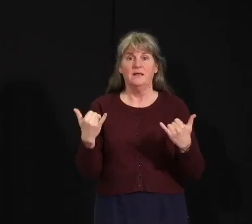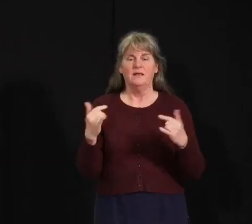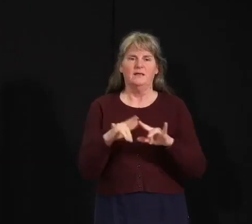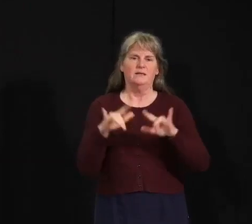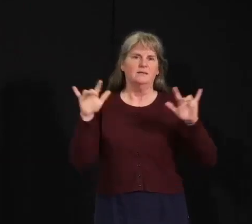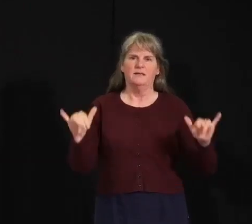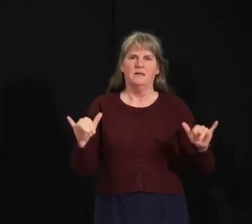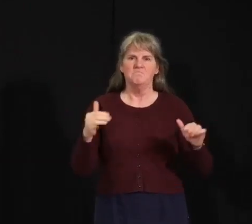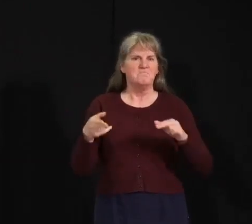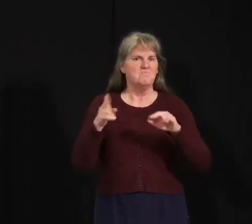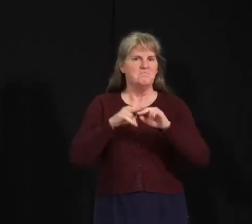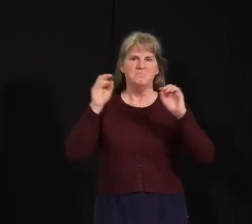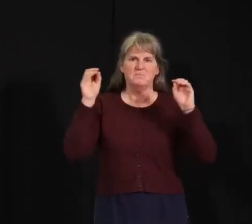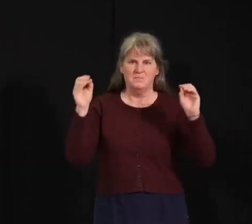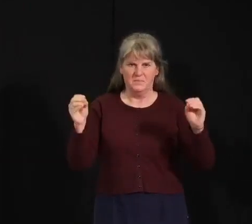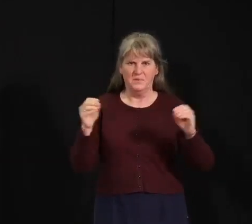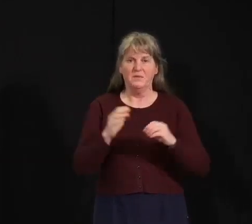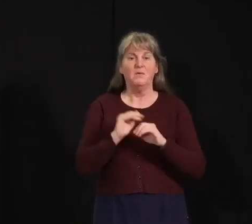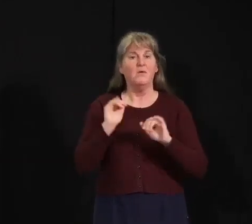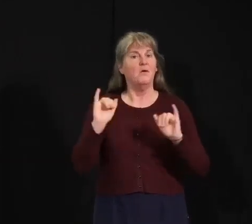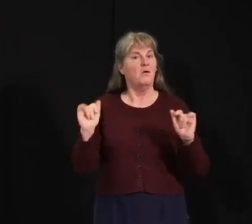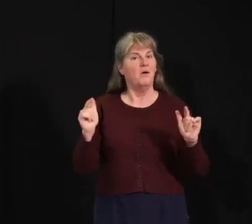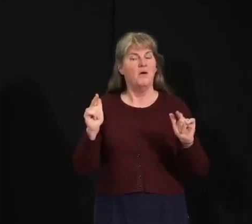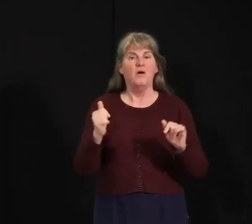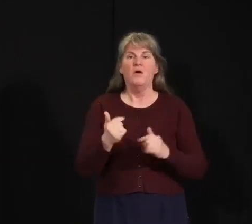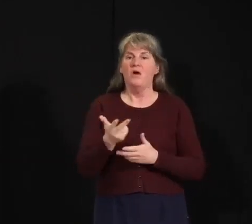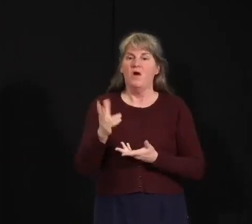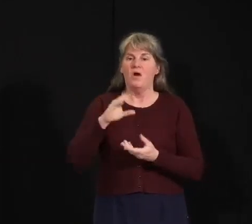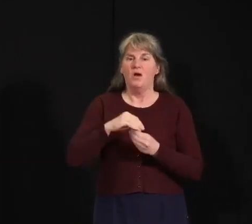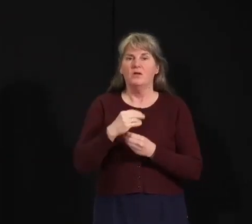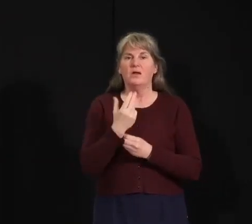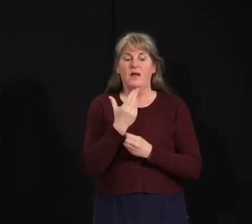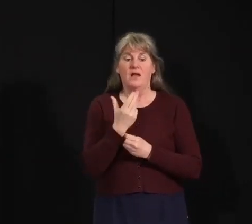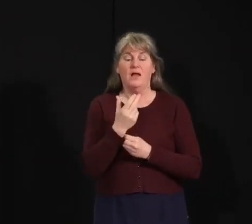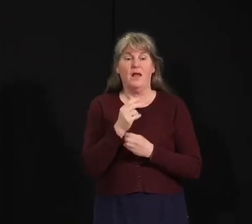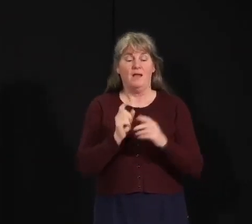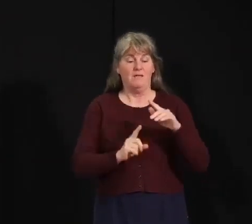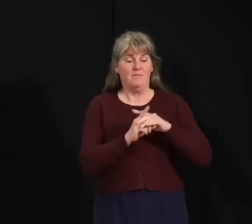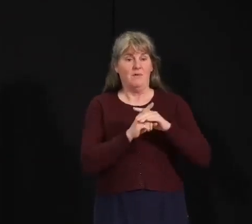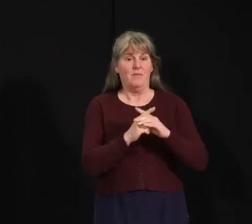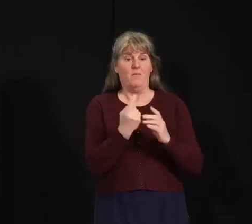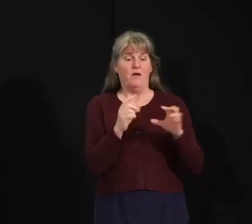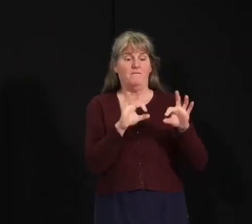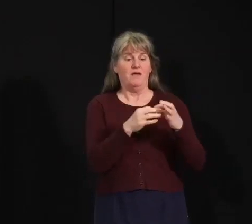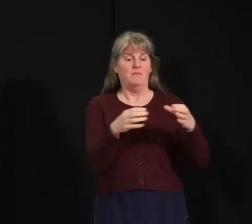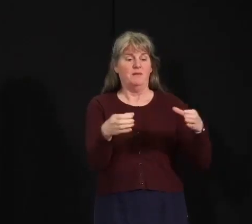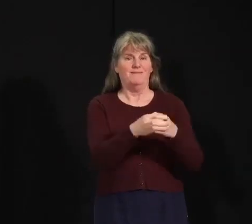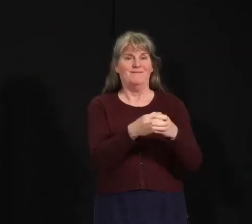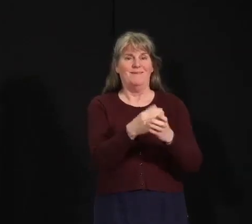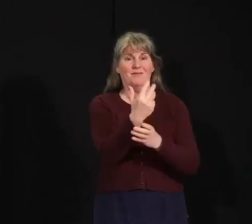Moderator: Thank you. Dr Hanley? Thank you. Good afternoon.